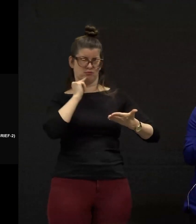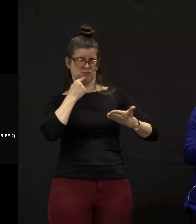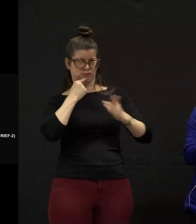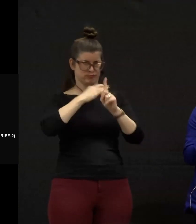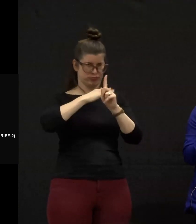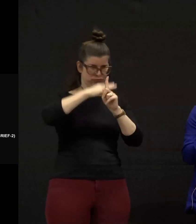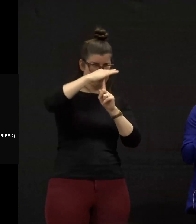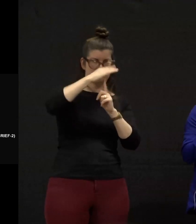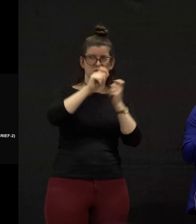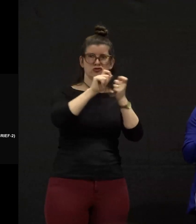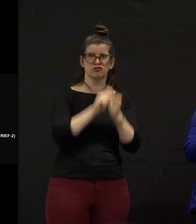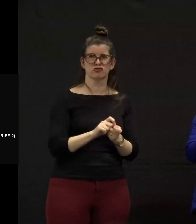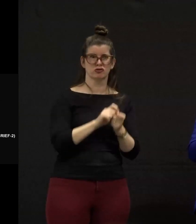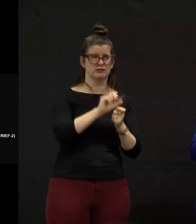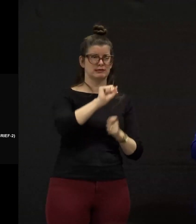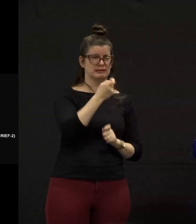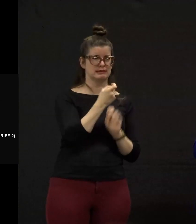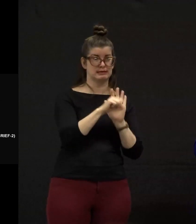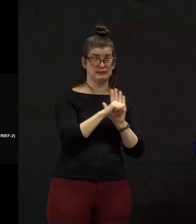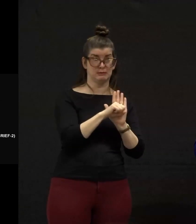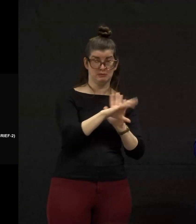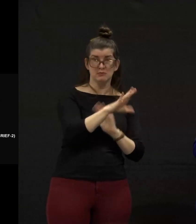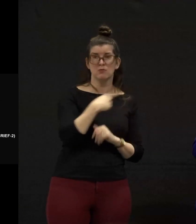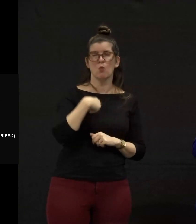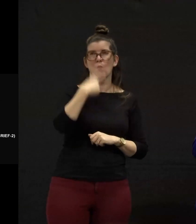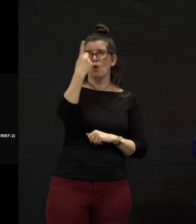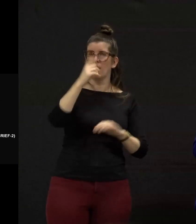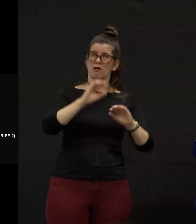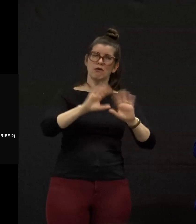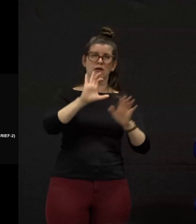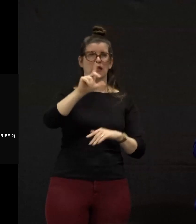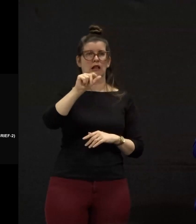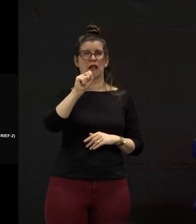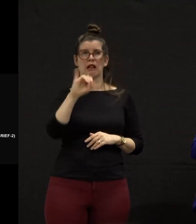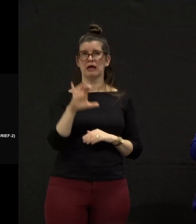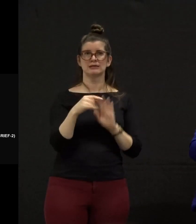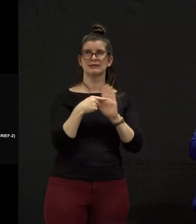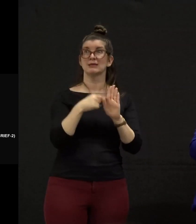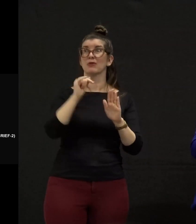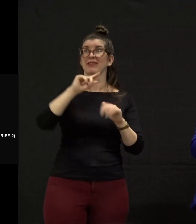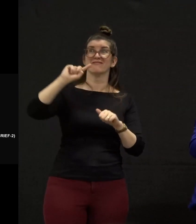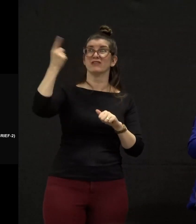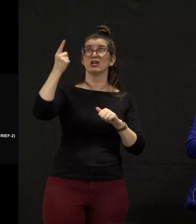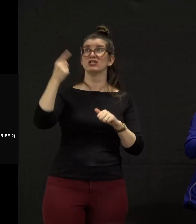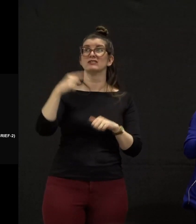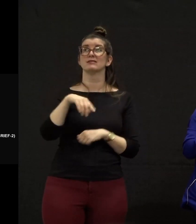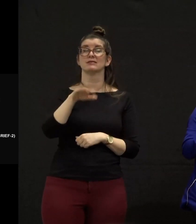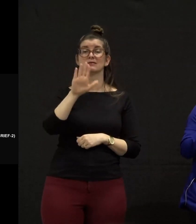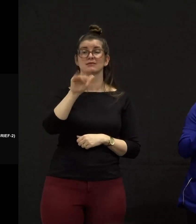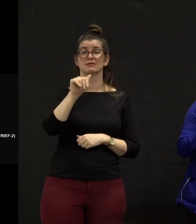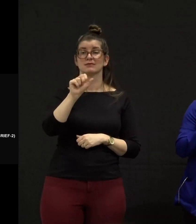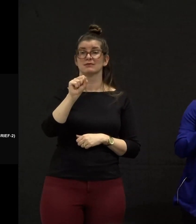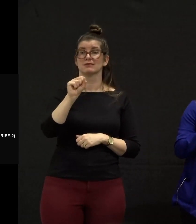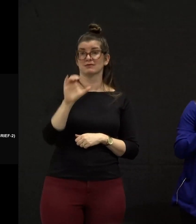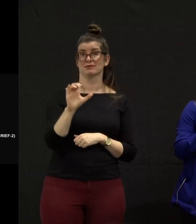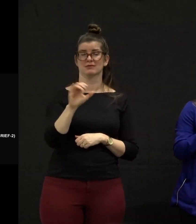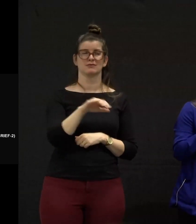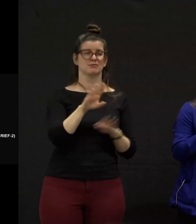So a really classic example is the first one listed, the Behavior Assessment System for Children.